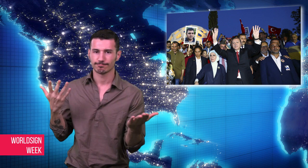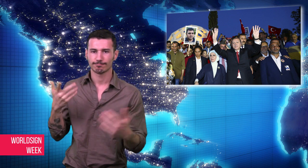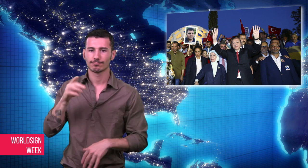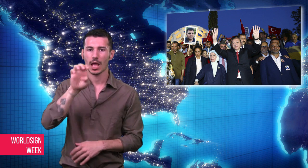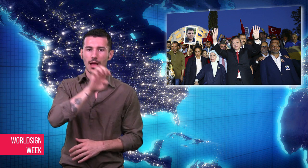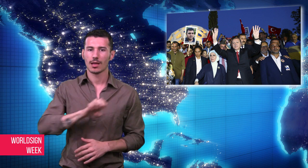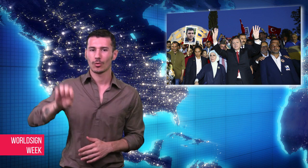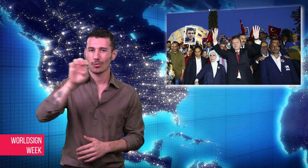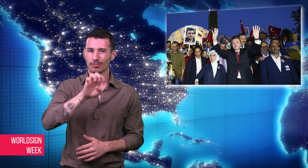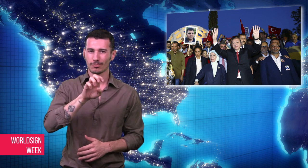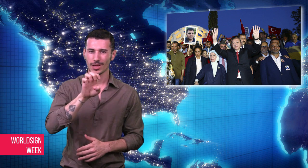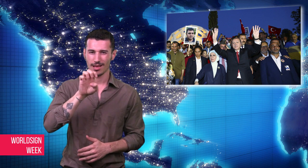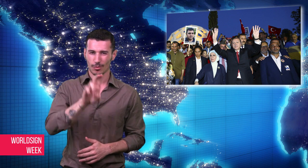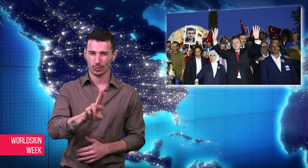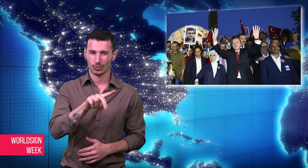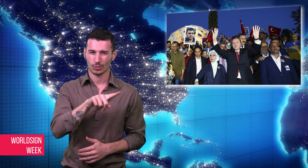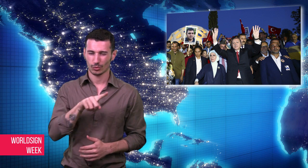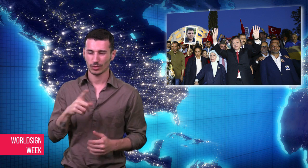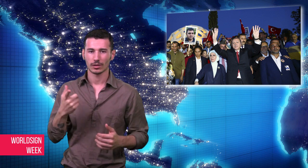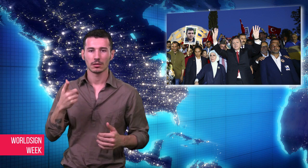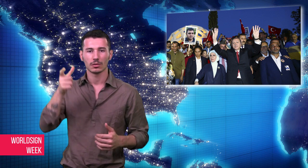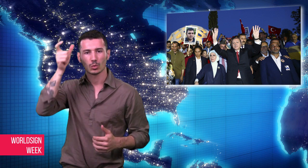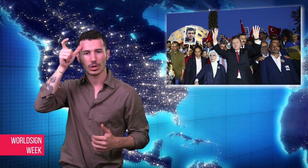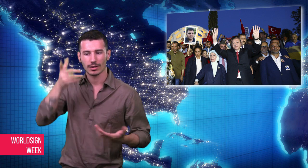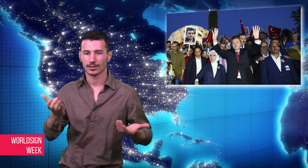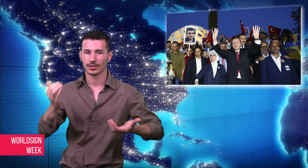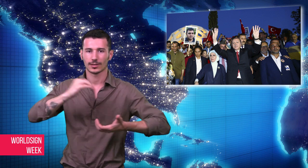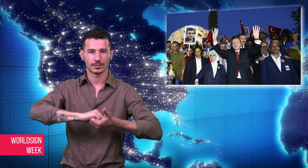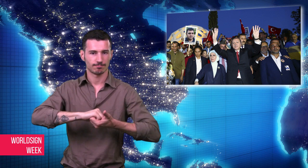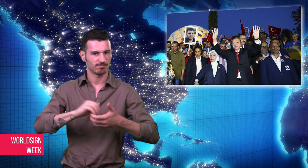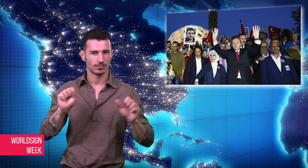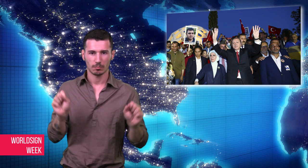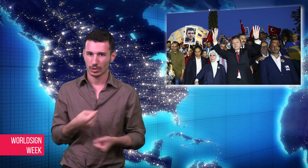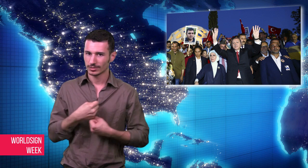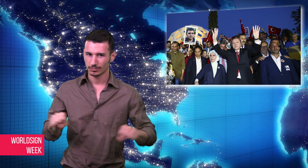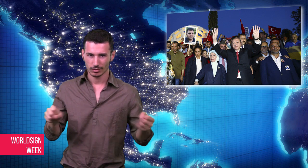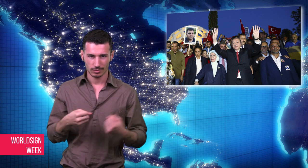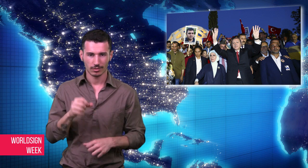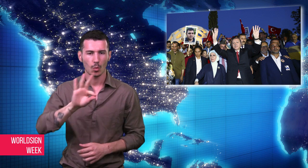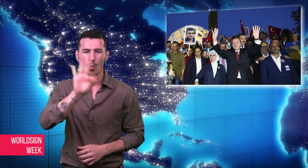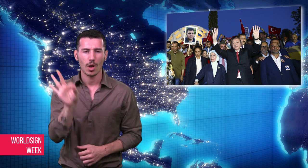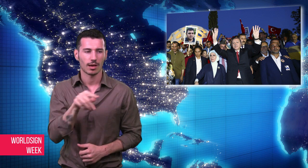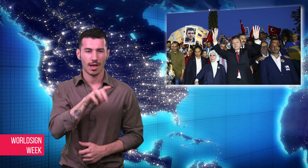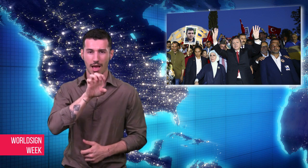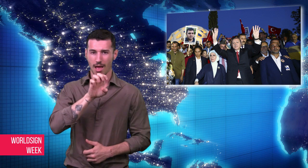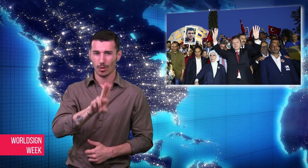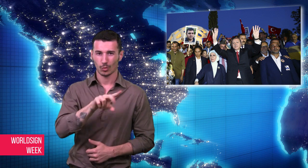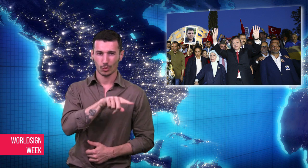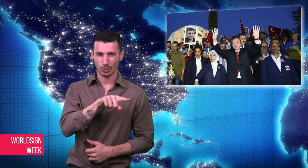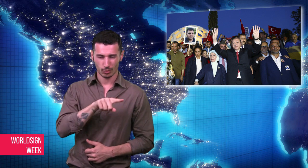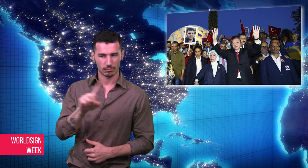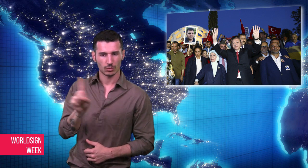have abolished the death penalty. Erdogan also denied claims that the